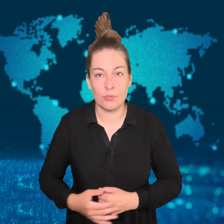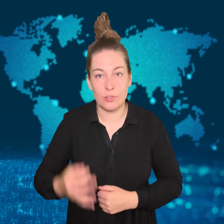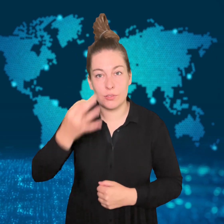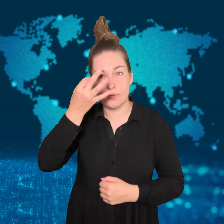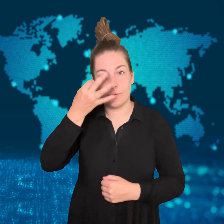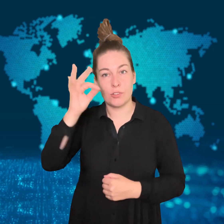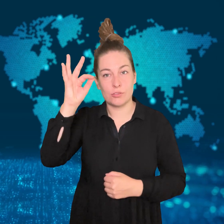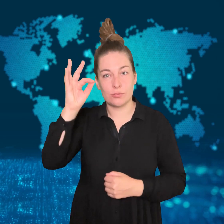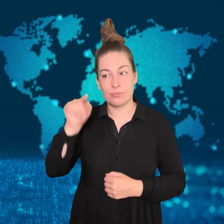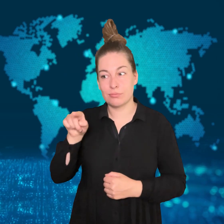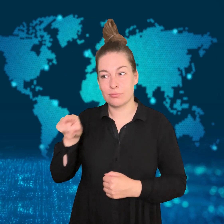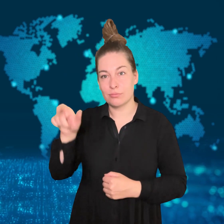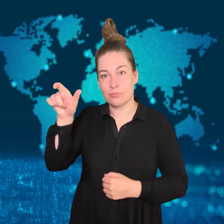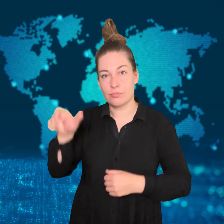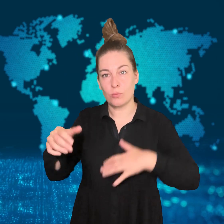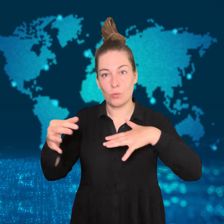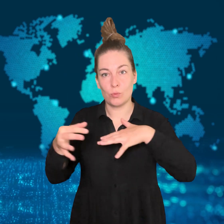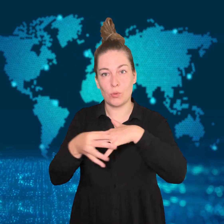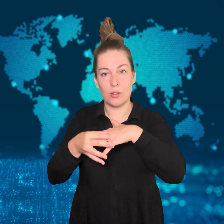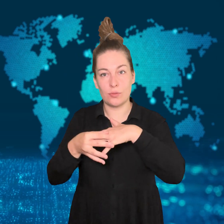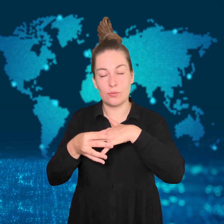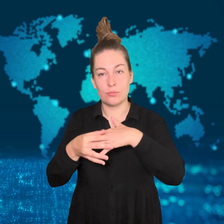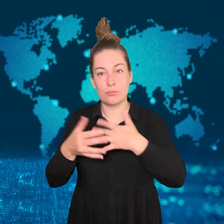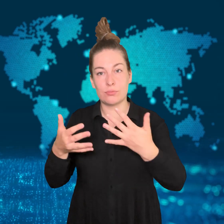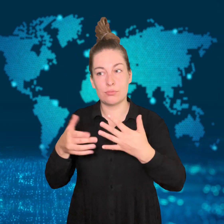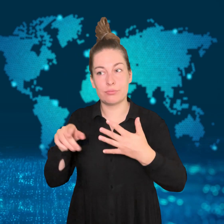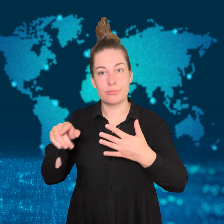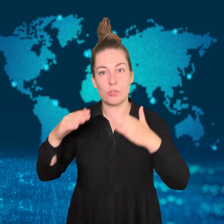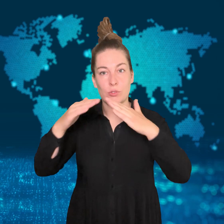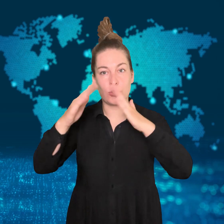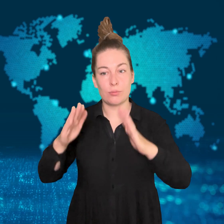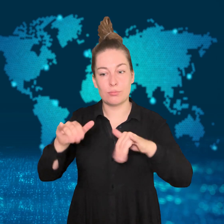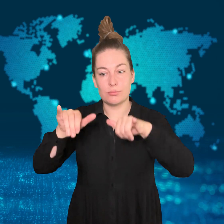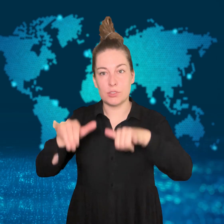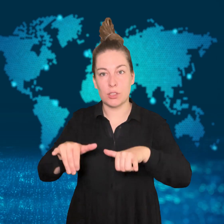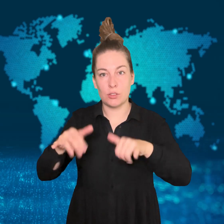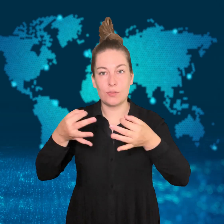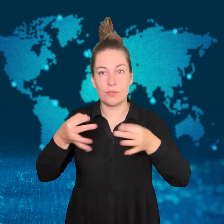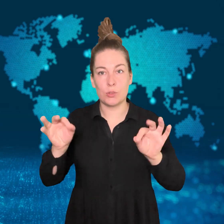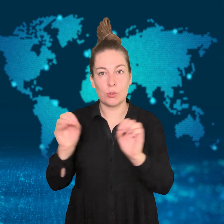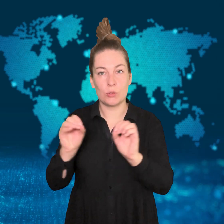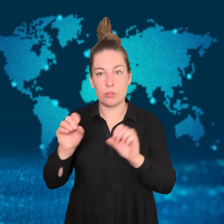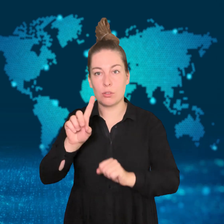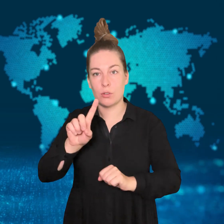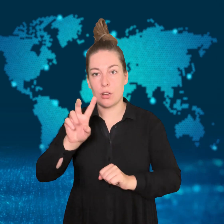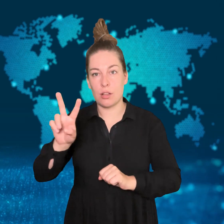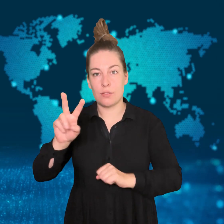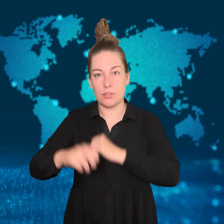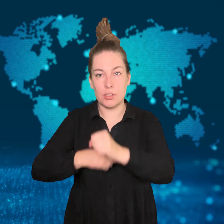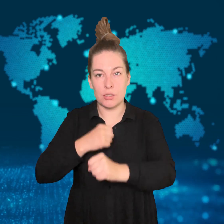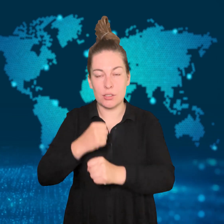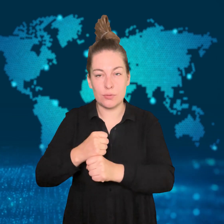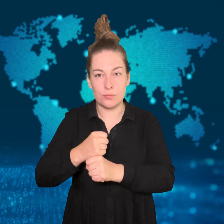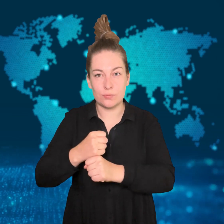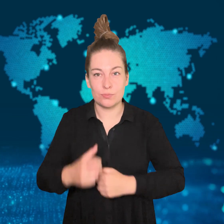Wife claims captivity for 12 years